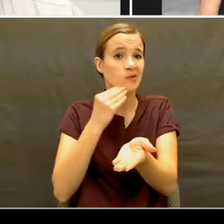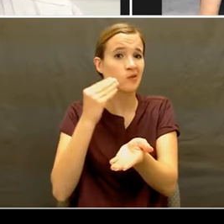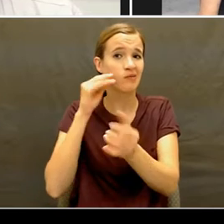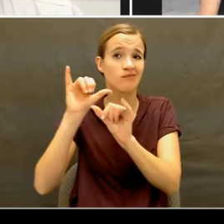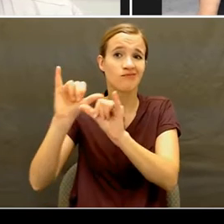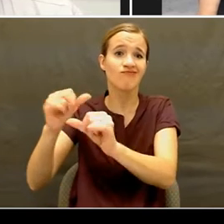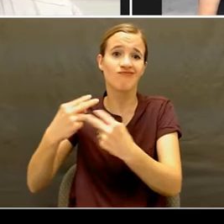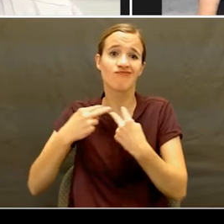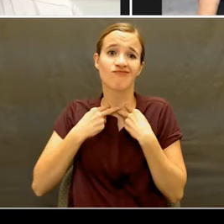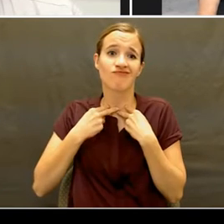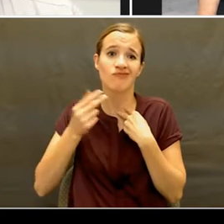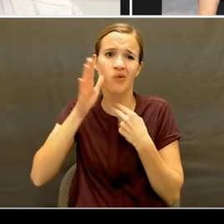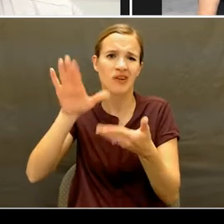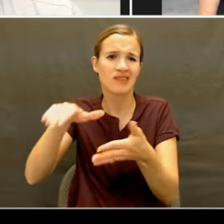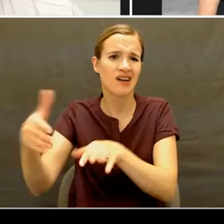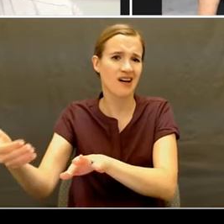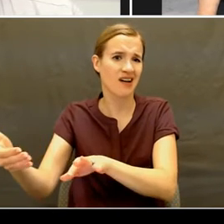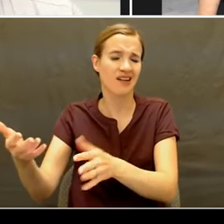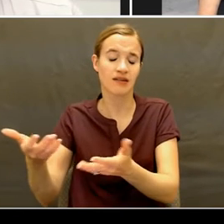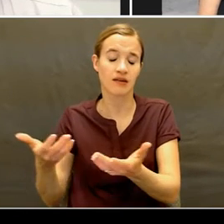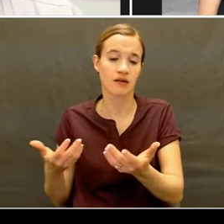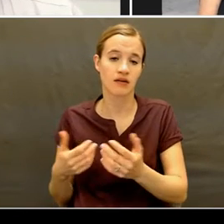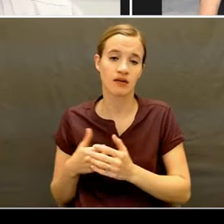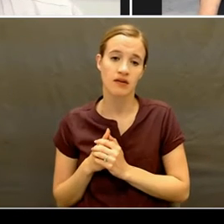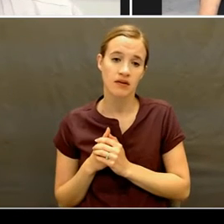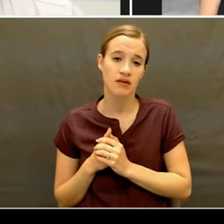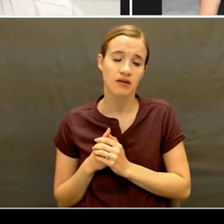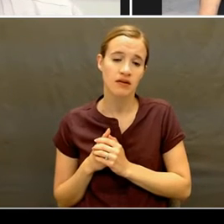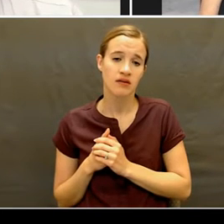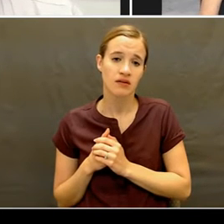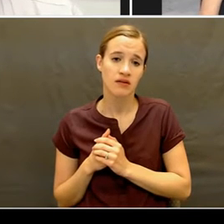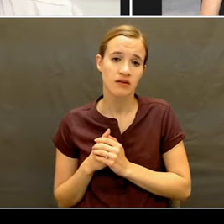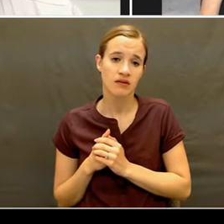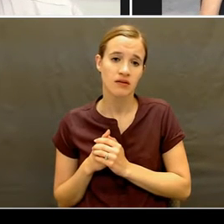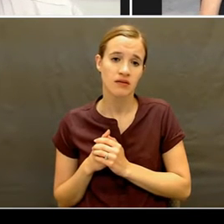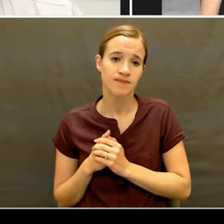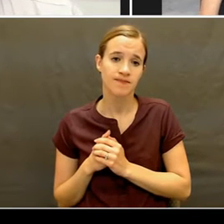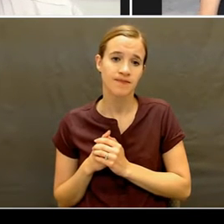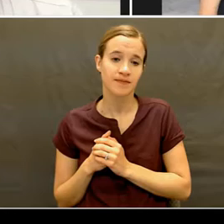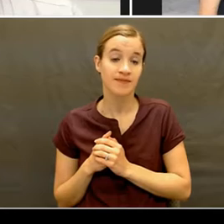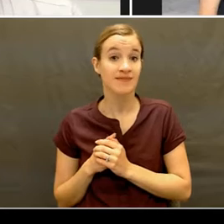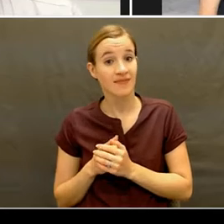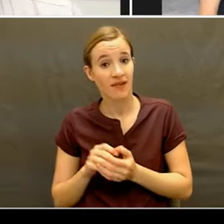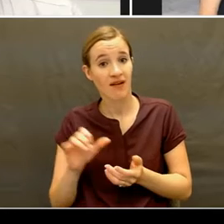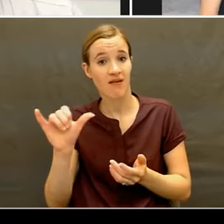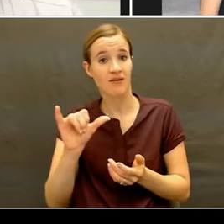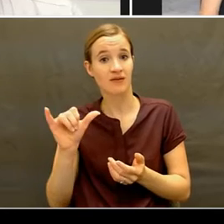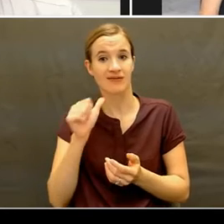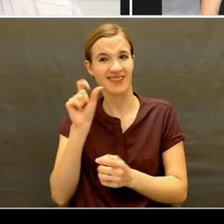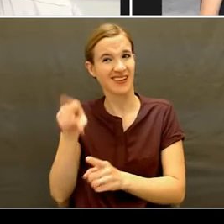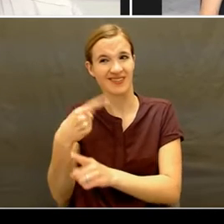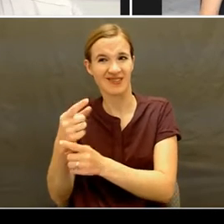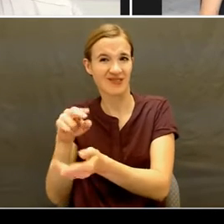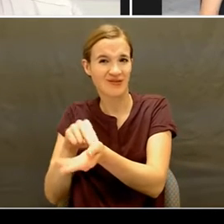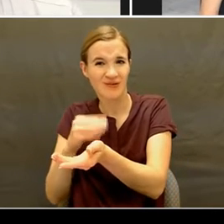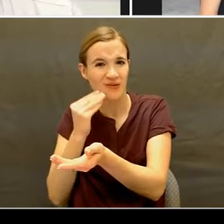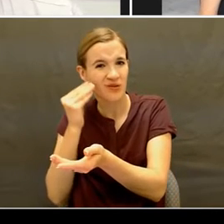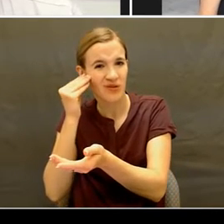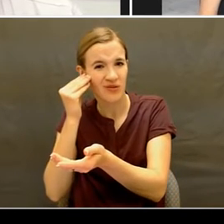congregate settings, but we we have people that are out in the community that are that attendants,